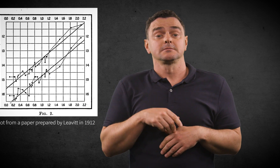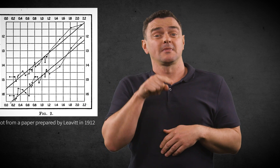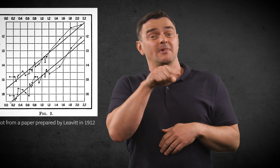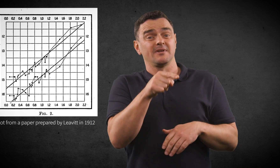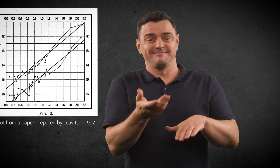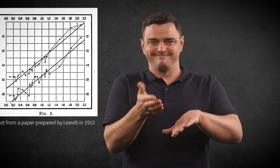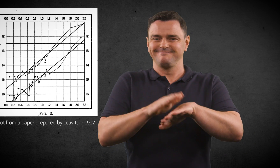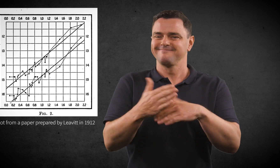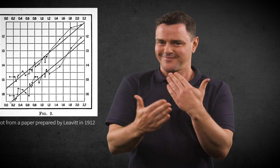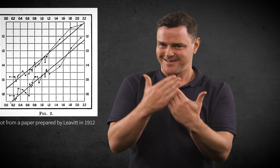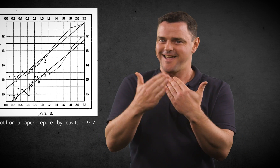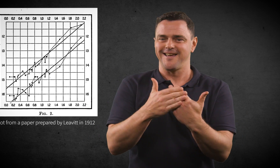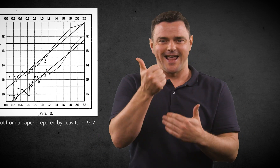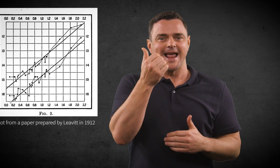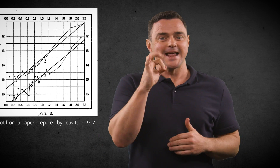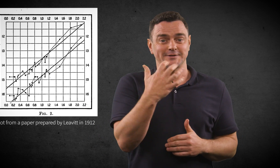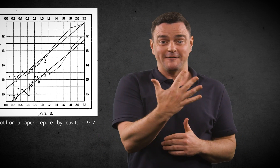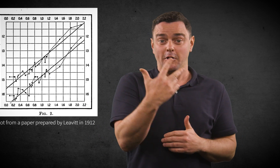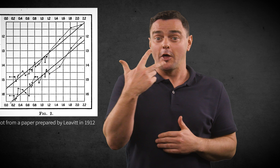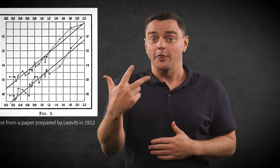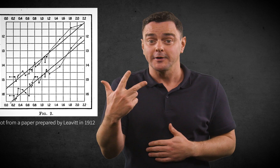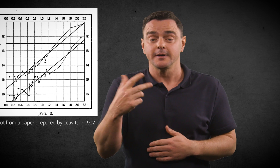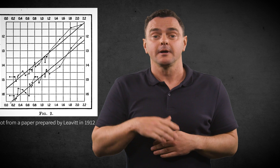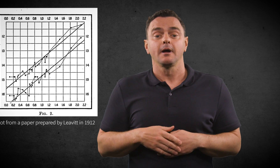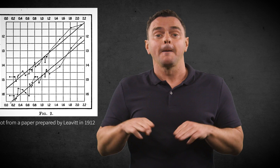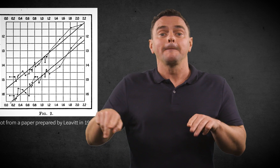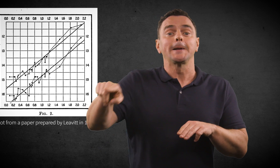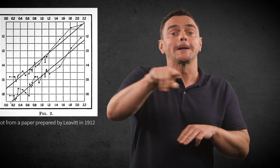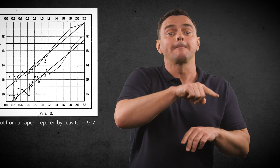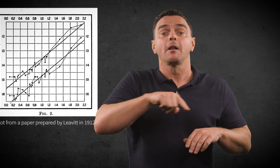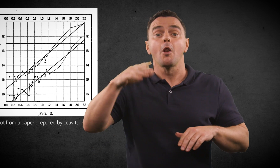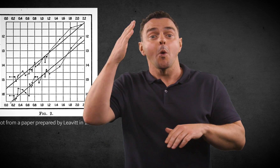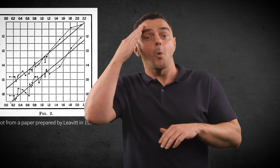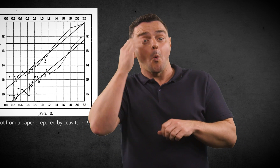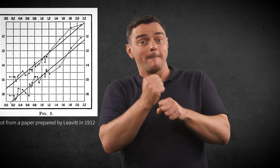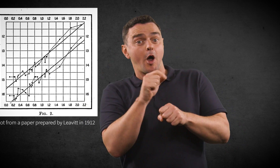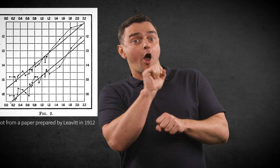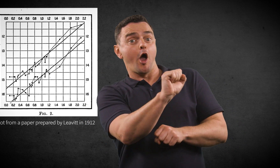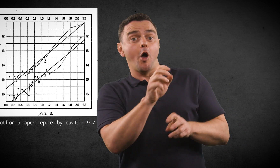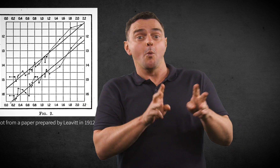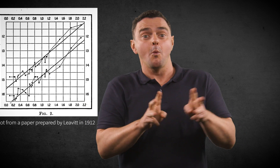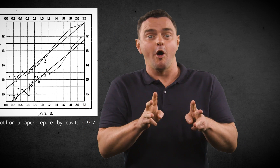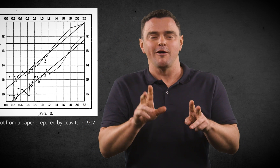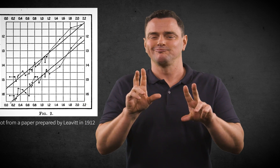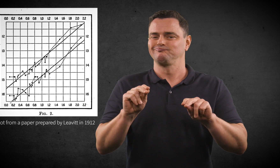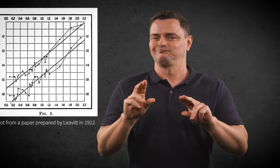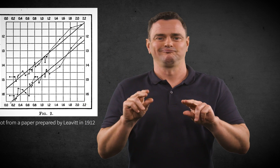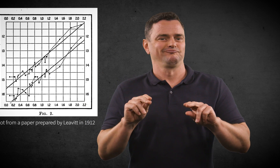However, she died quite young at the age of 53, and without getting much recognition for her work.